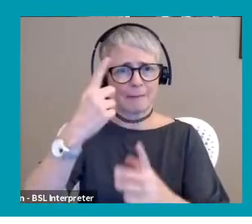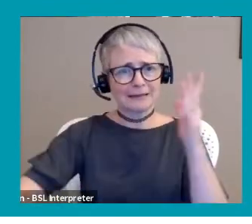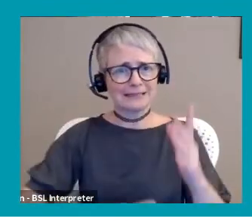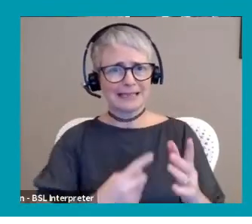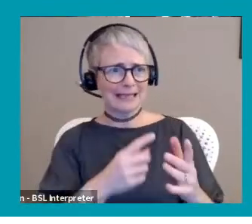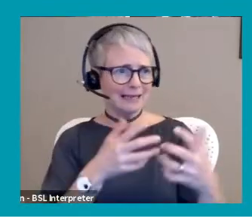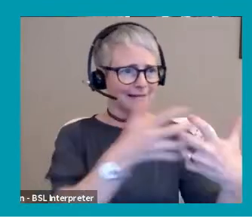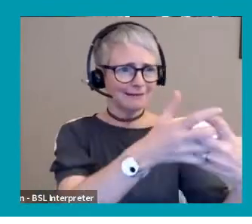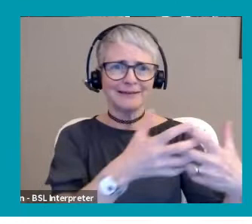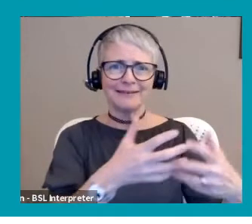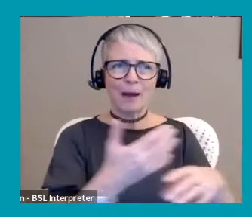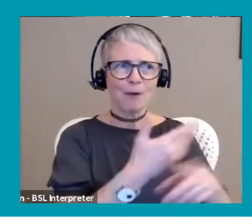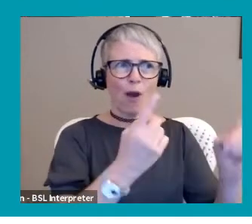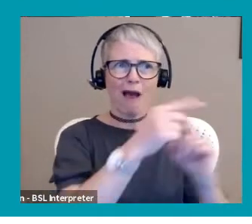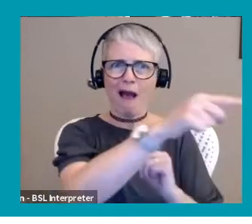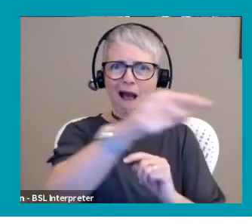and where to search for the right opportunities.